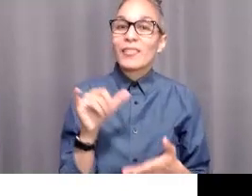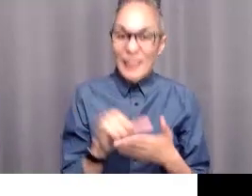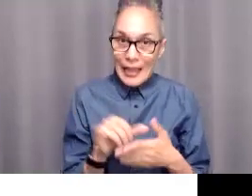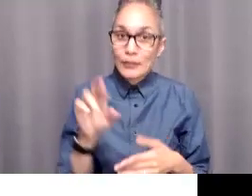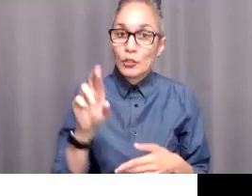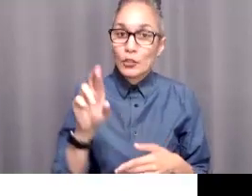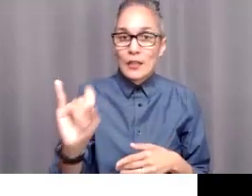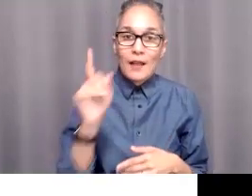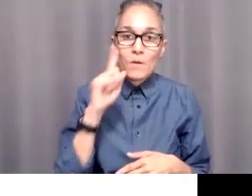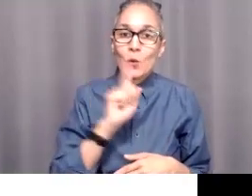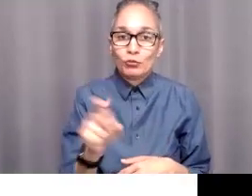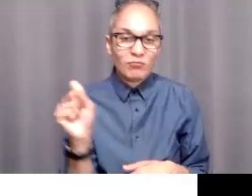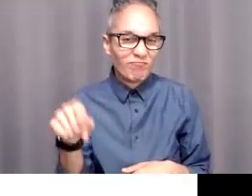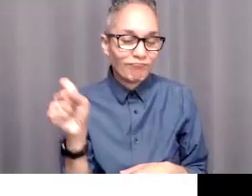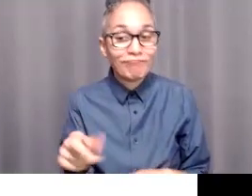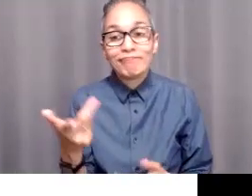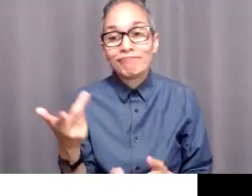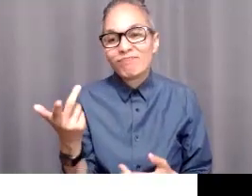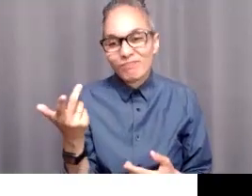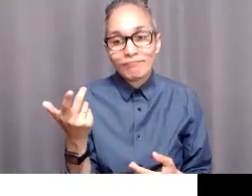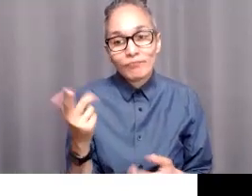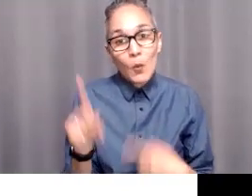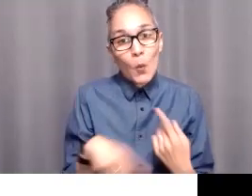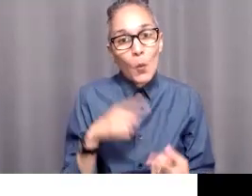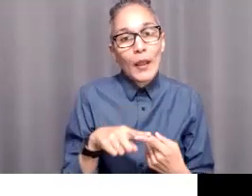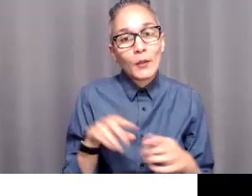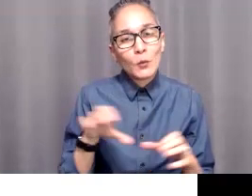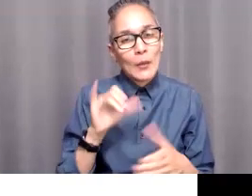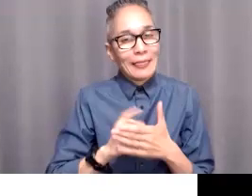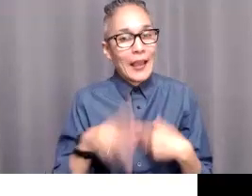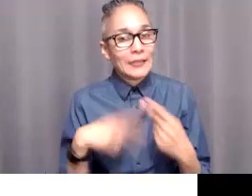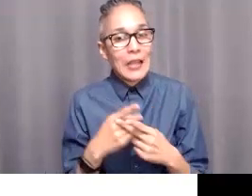For sure, especially when you're doing that kind of thing regularly.